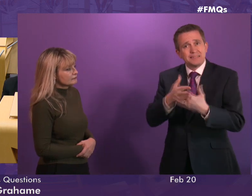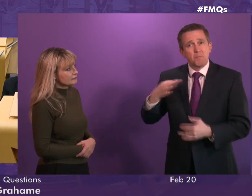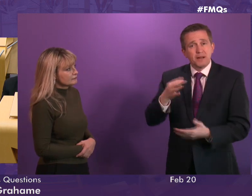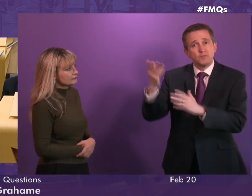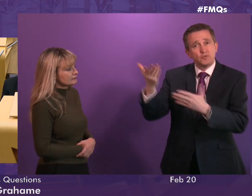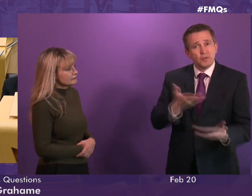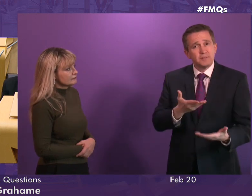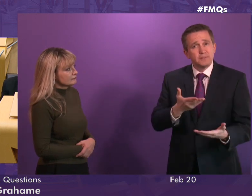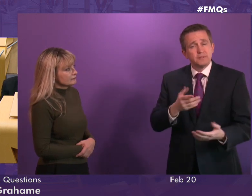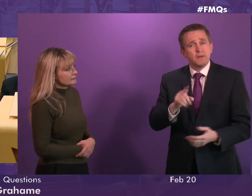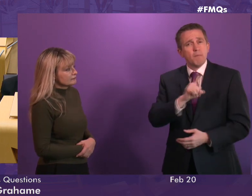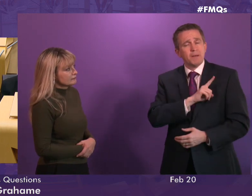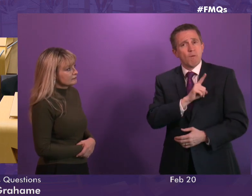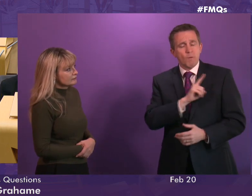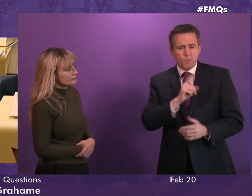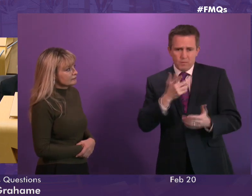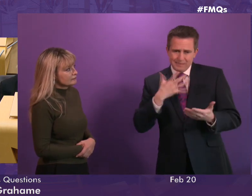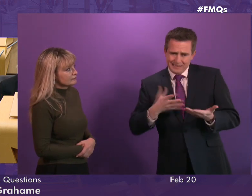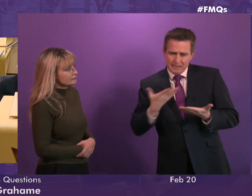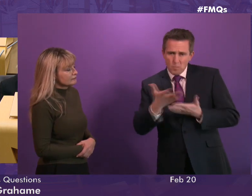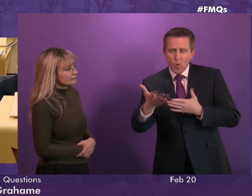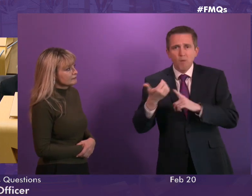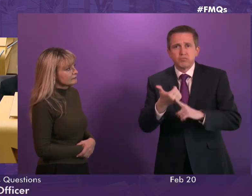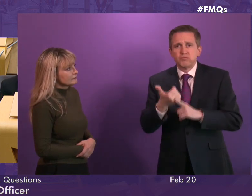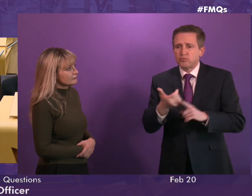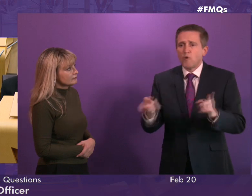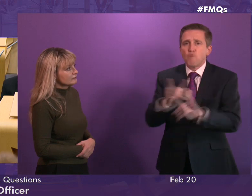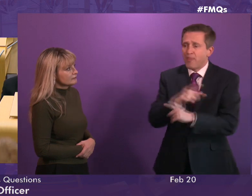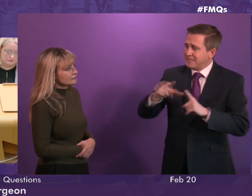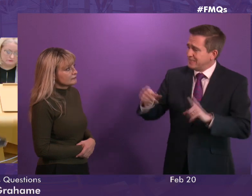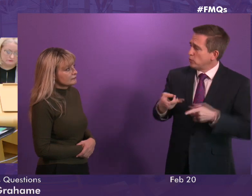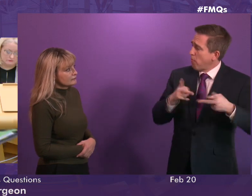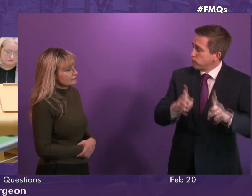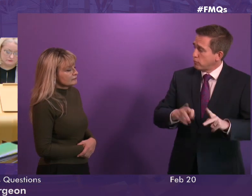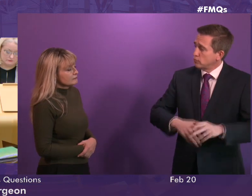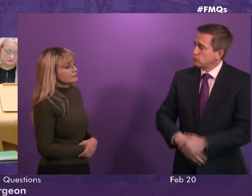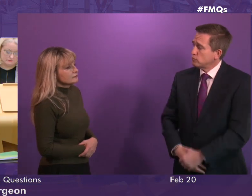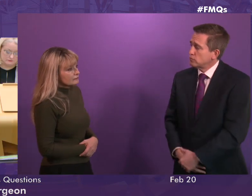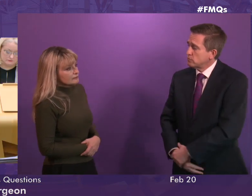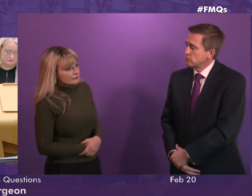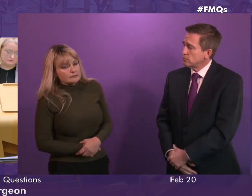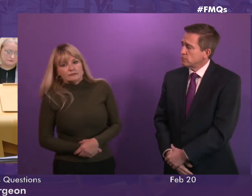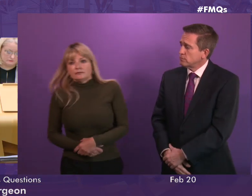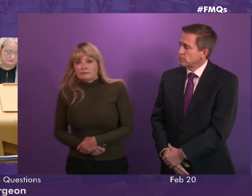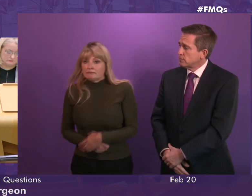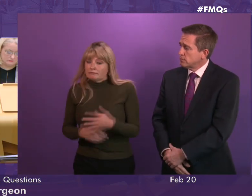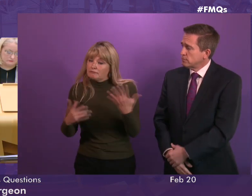by default approach is increasingly being used. The First Minister (Nicola Sturgeon): The charter of patient rights and responsibilities